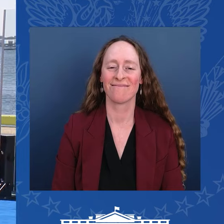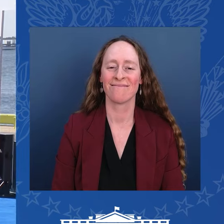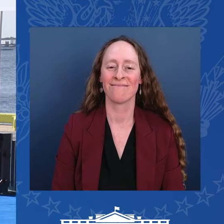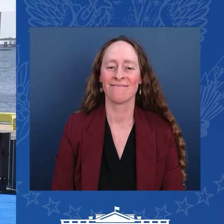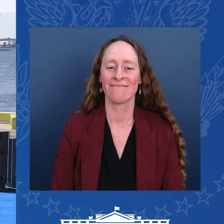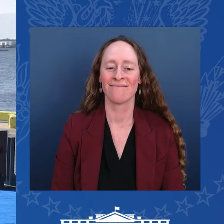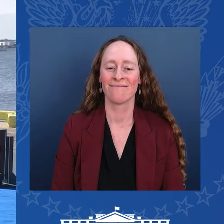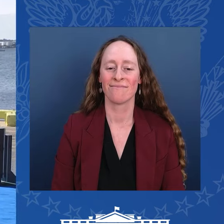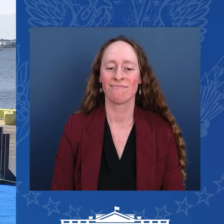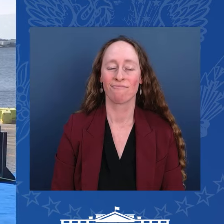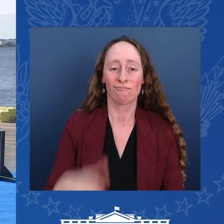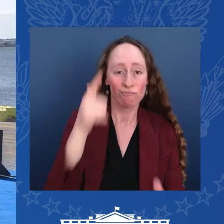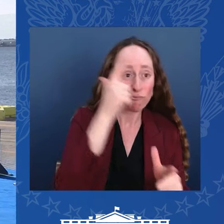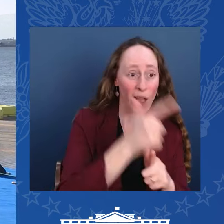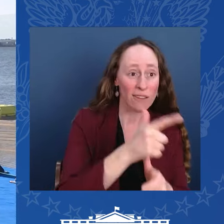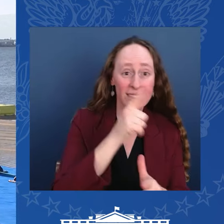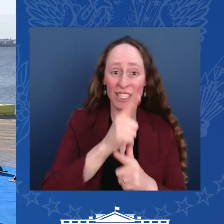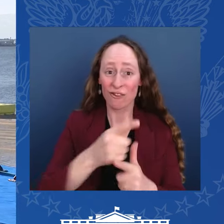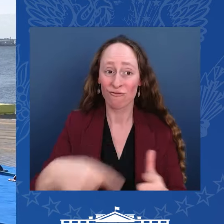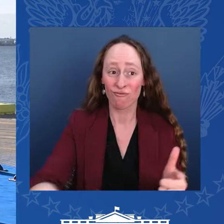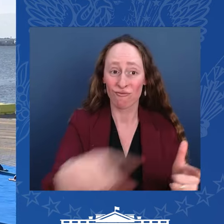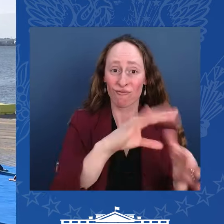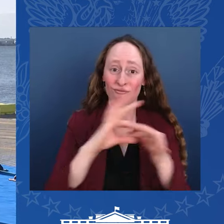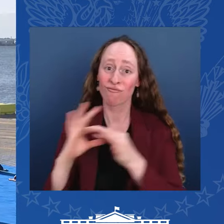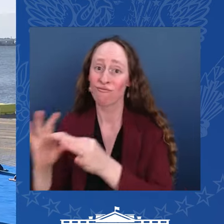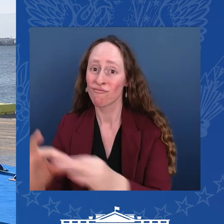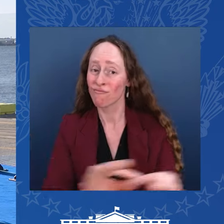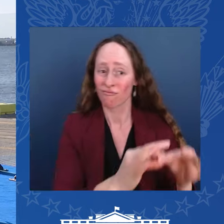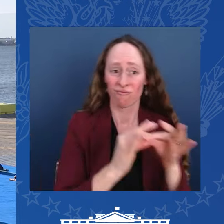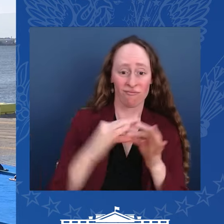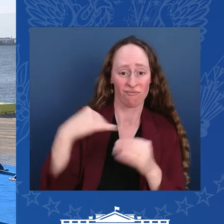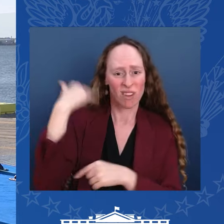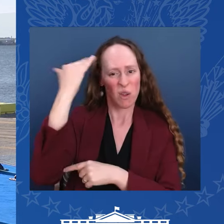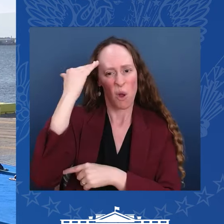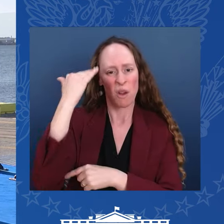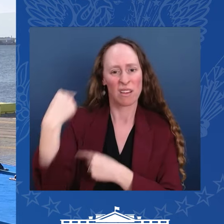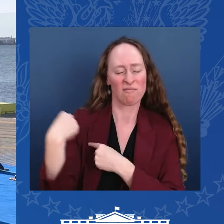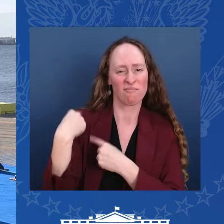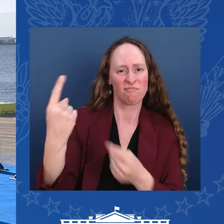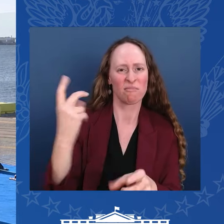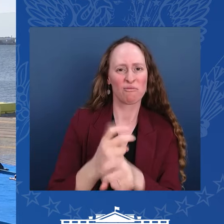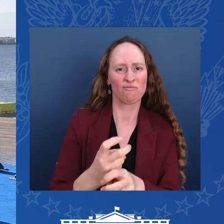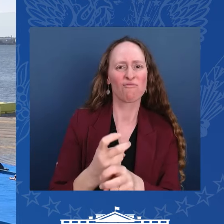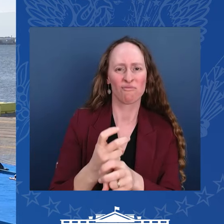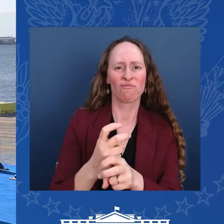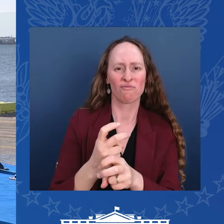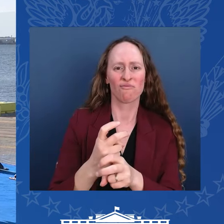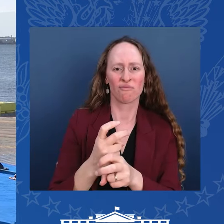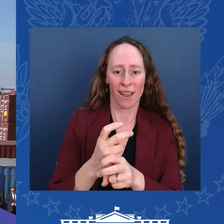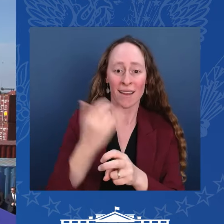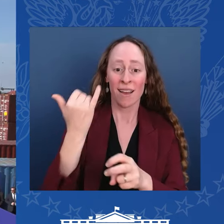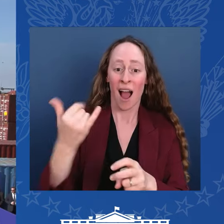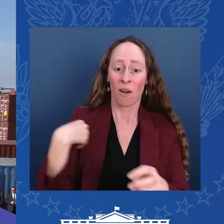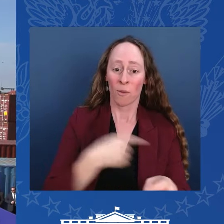I know you and I have gathered here at Dundalk Terminal quite a few times in these past months.